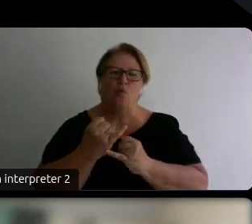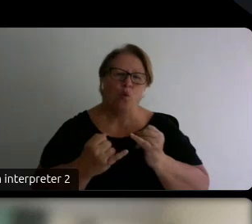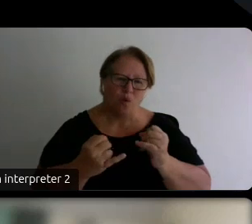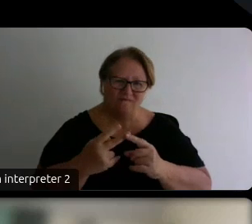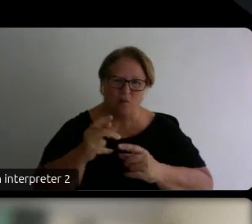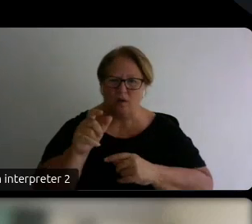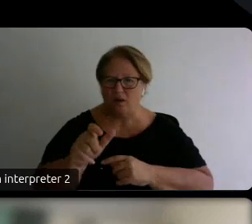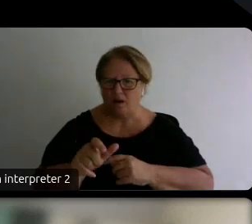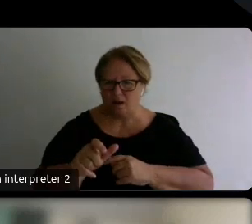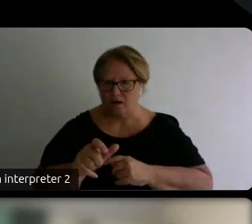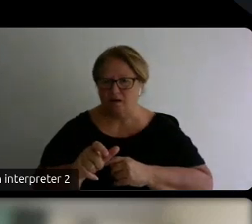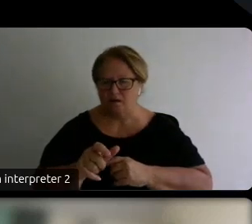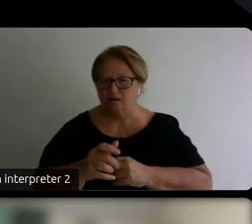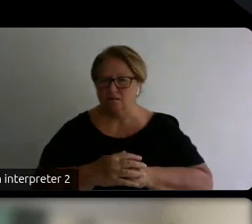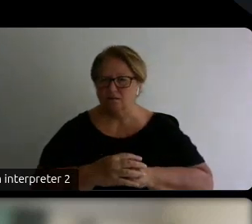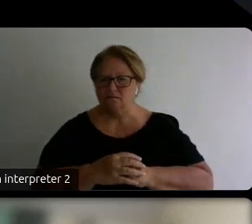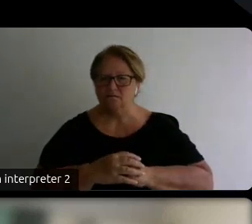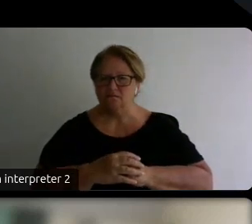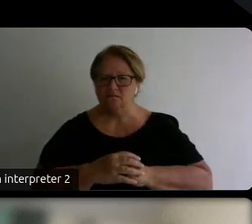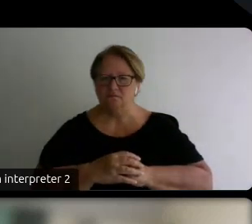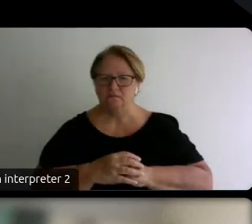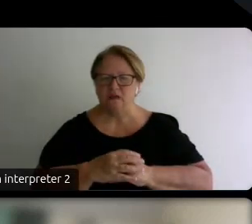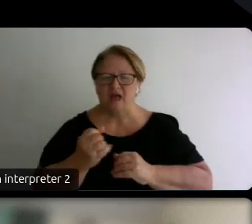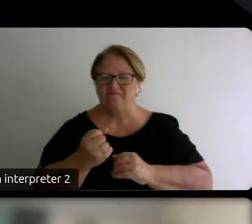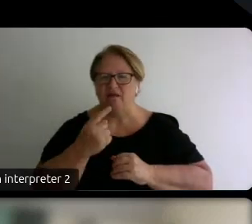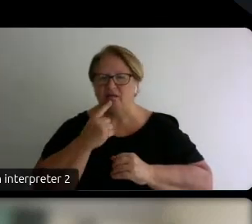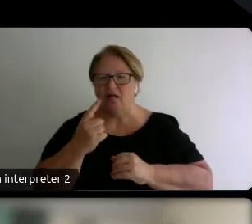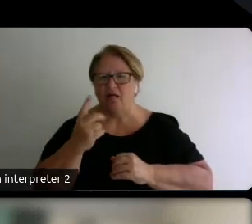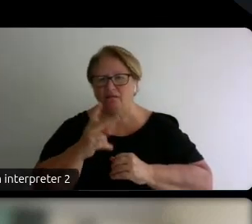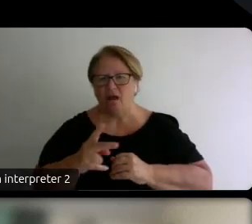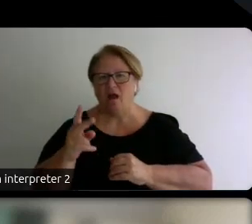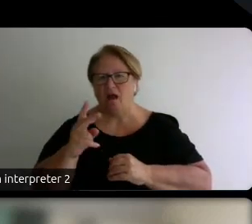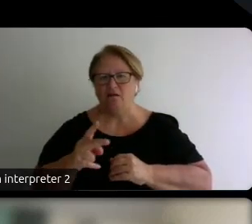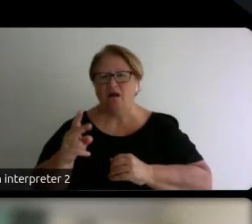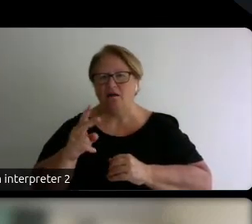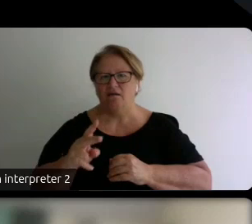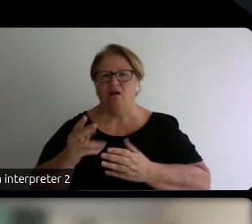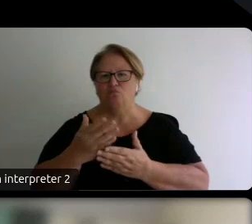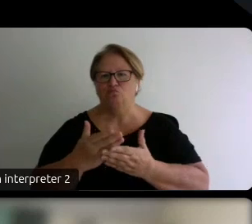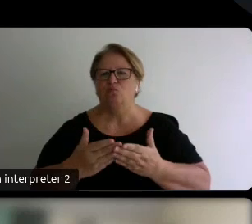um potentially retell their story over and over again. Um, in a lot of cases,